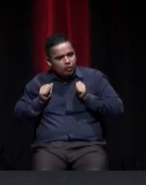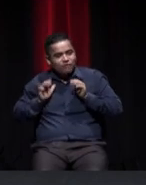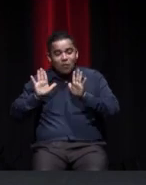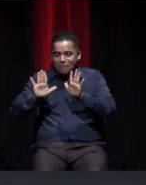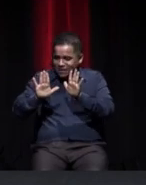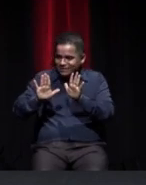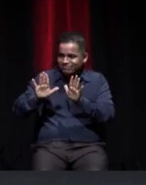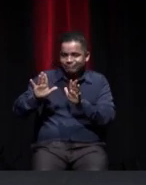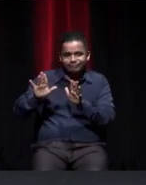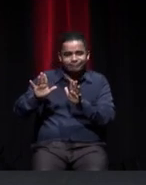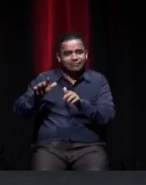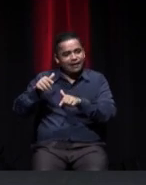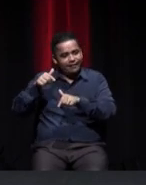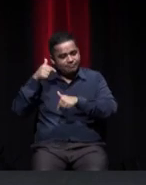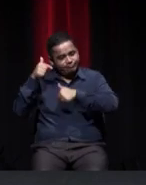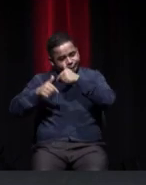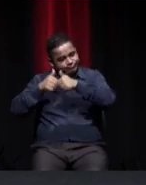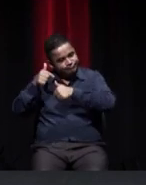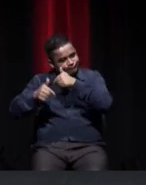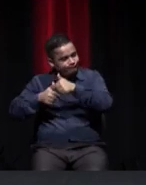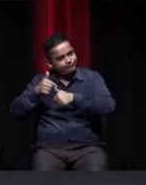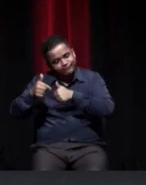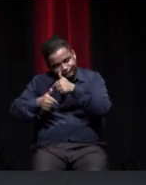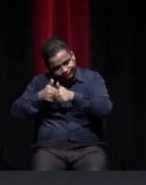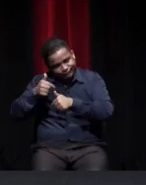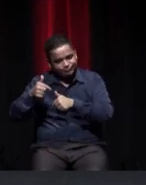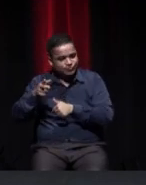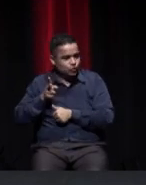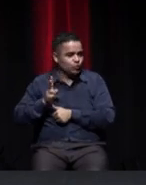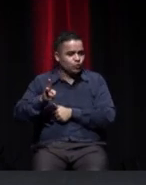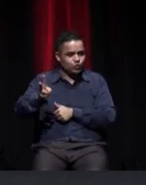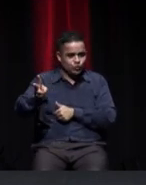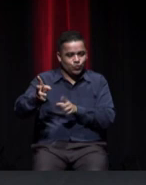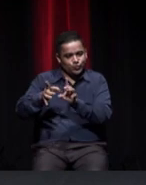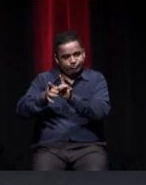time has to be offered or available.